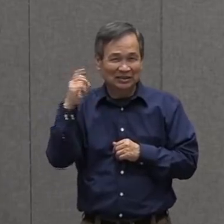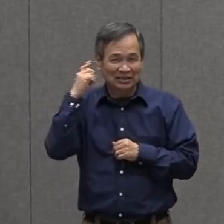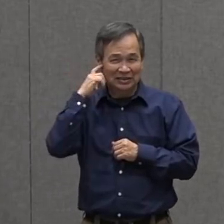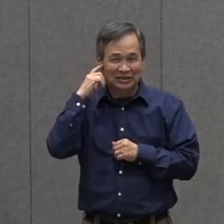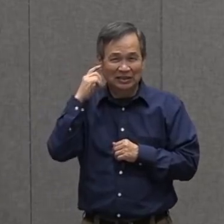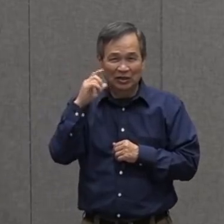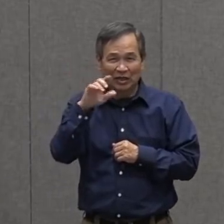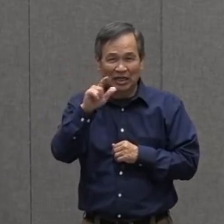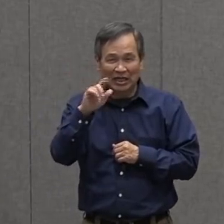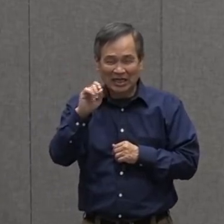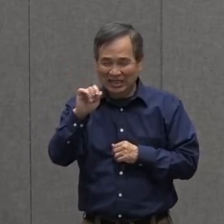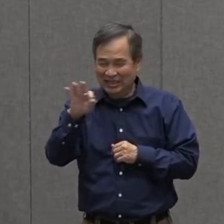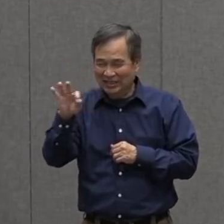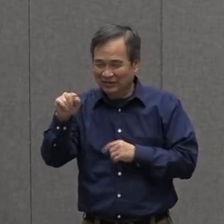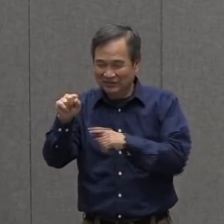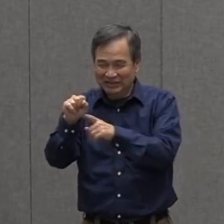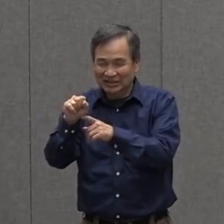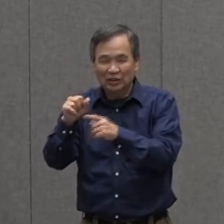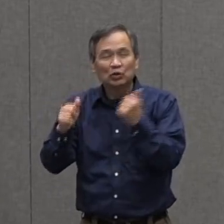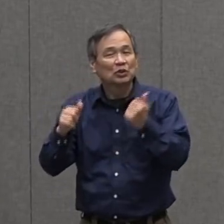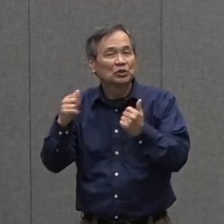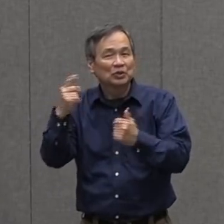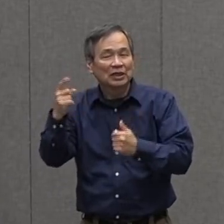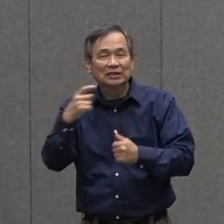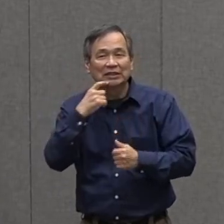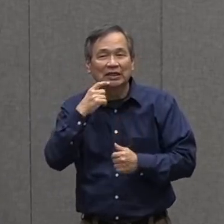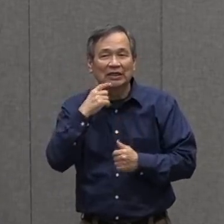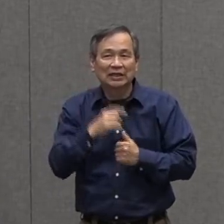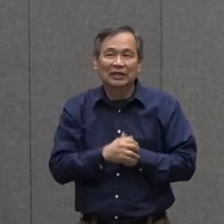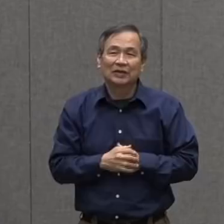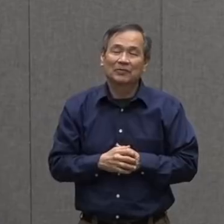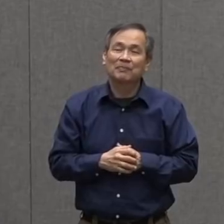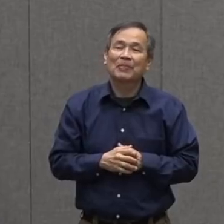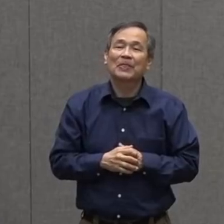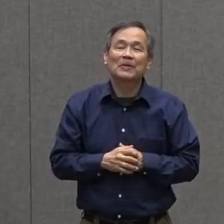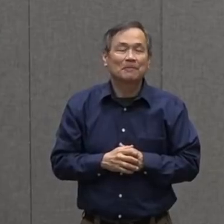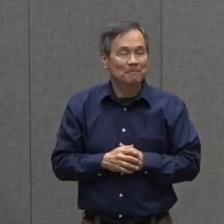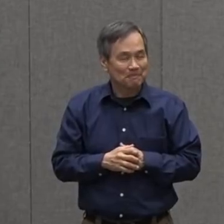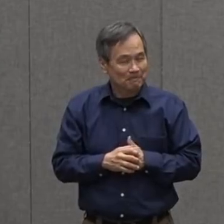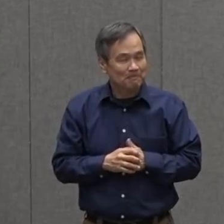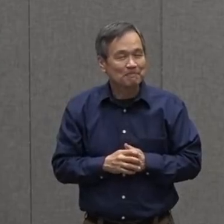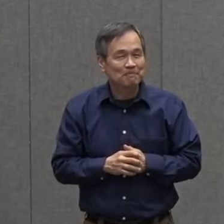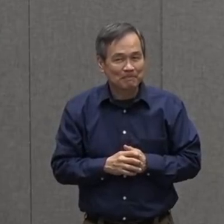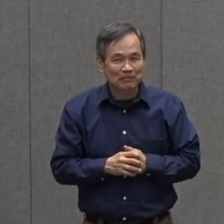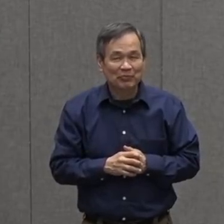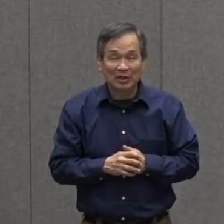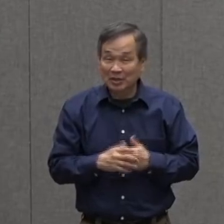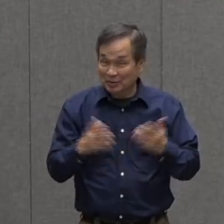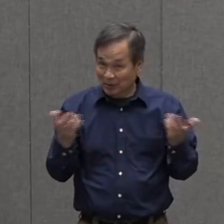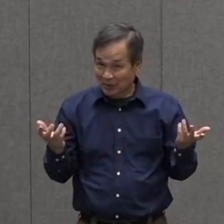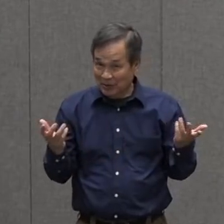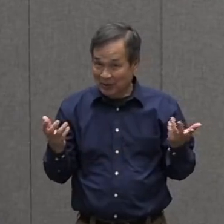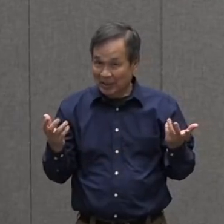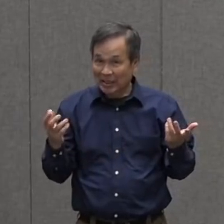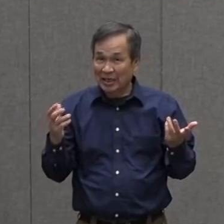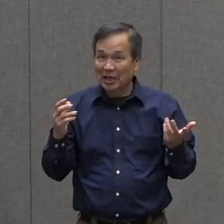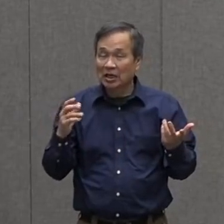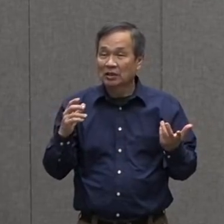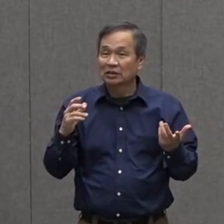It's hard to say, it doesn't really roll off your tongue. Leaf, so our language took that F